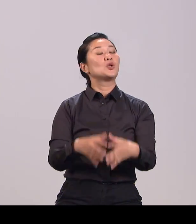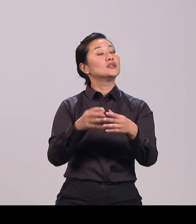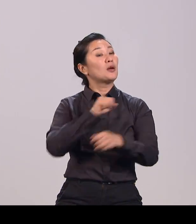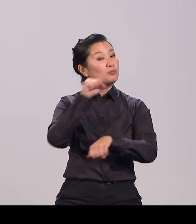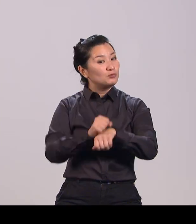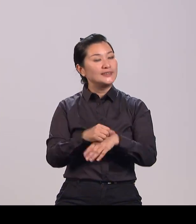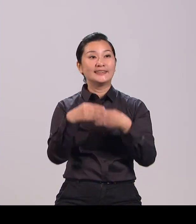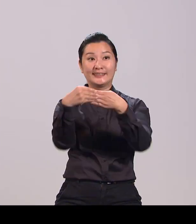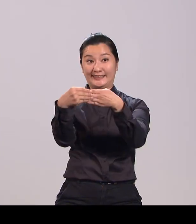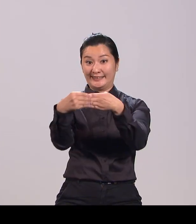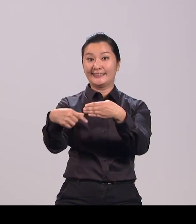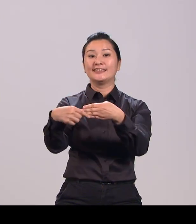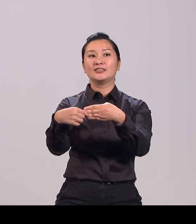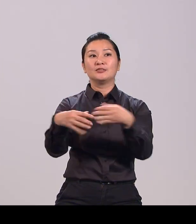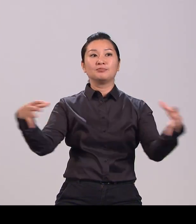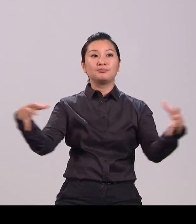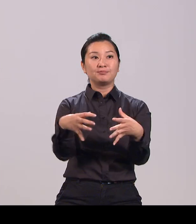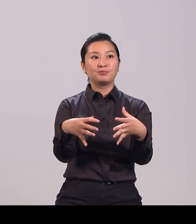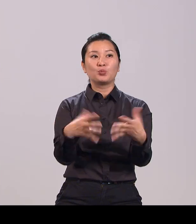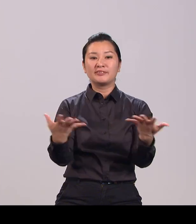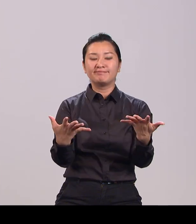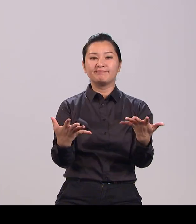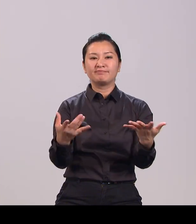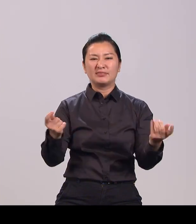They condemn terrorist attacks, they refute extremist views.